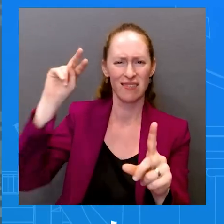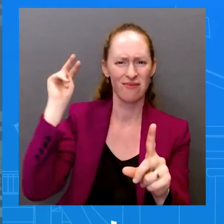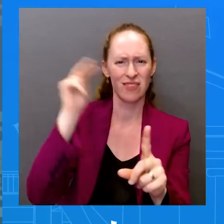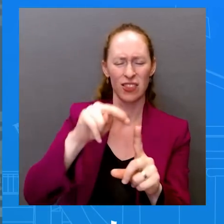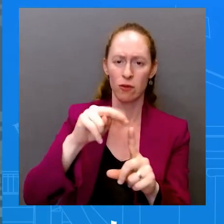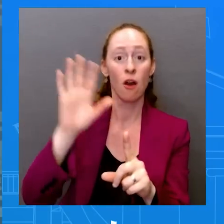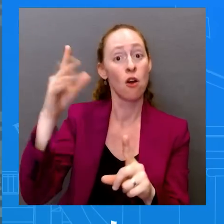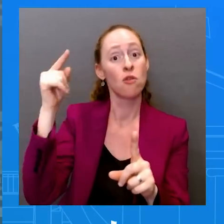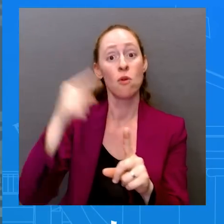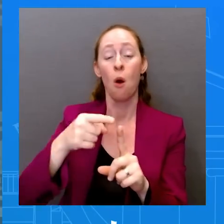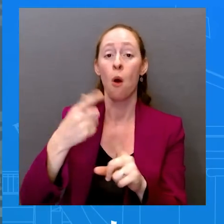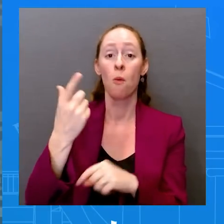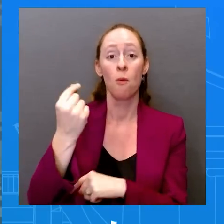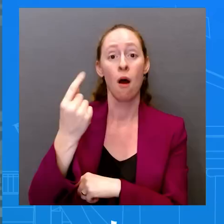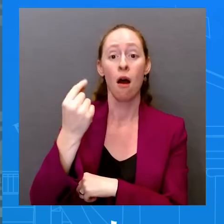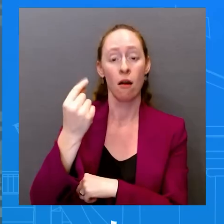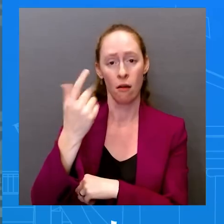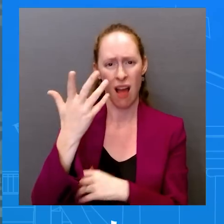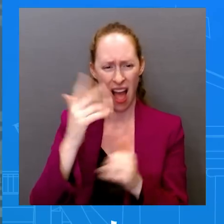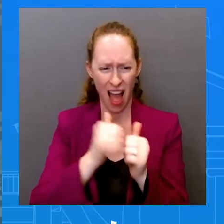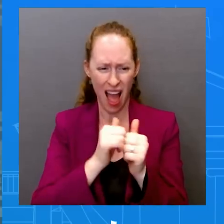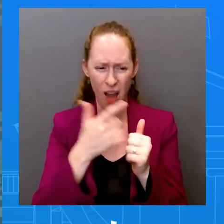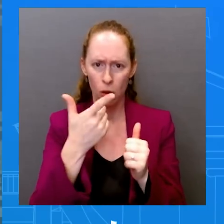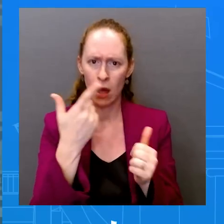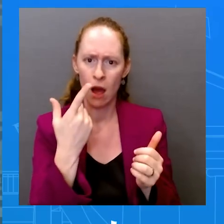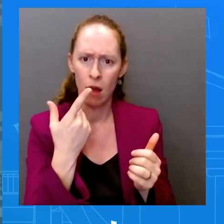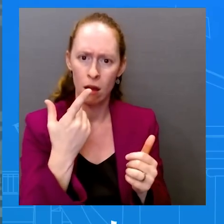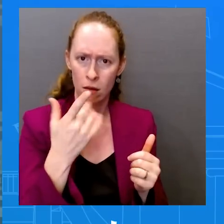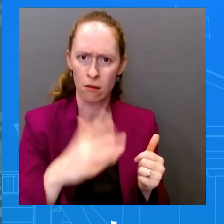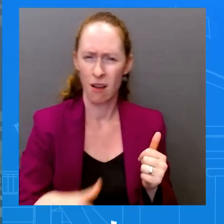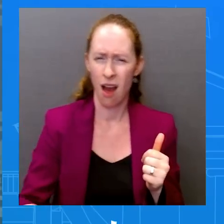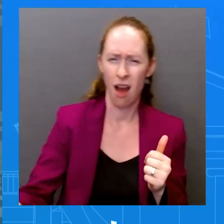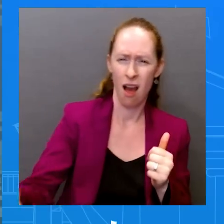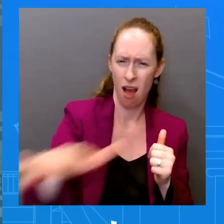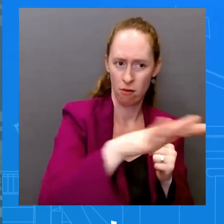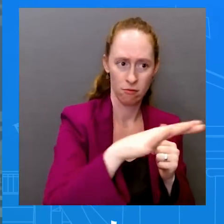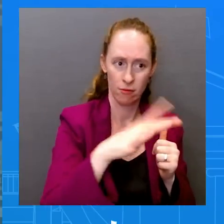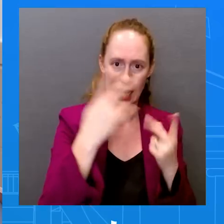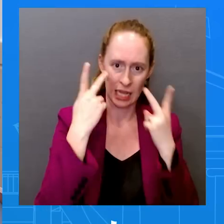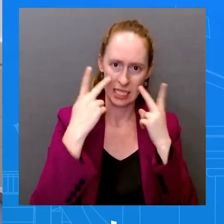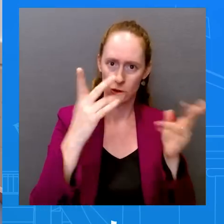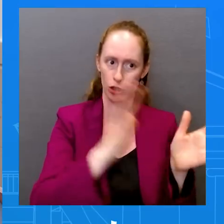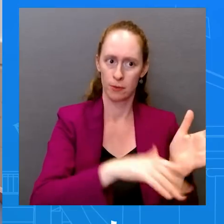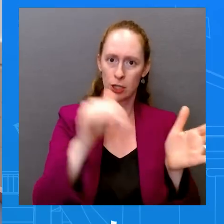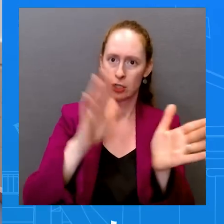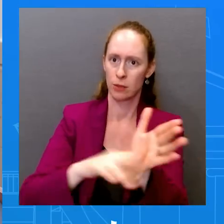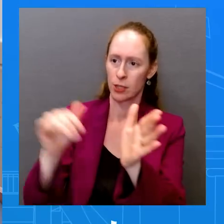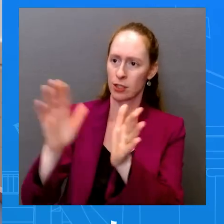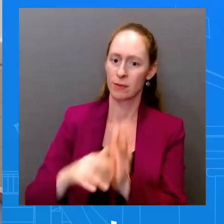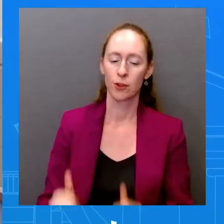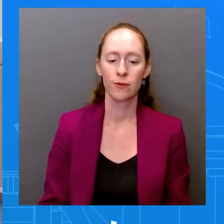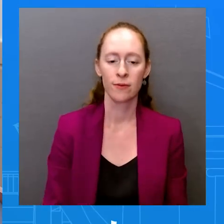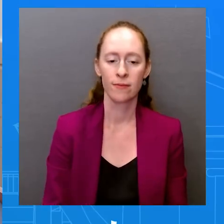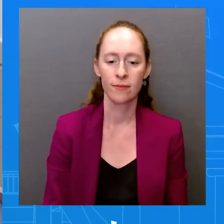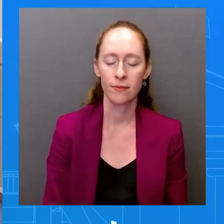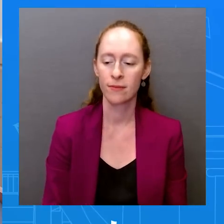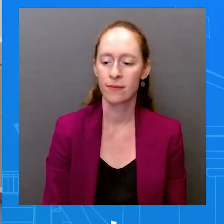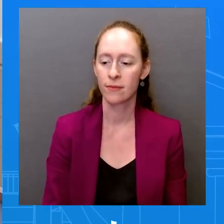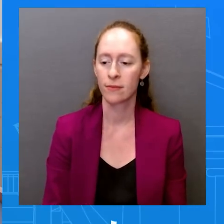those conversations across the country. Go ahead. The Press: Does the President have any intention to go to the British Embassy to sign any book today,